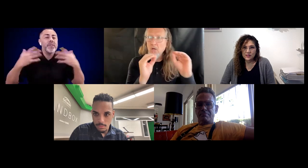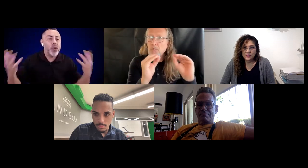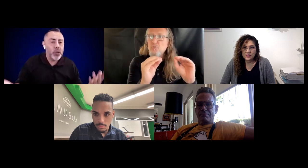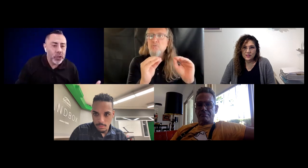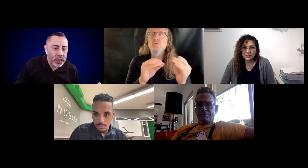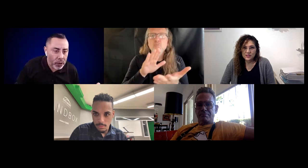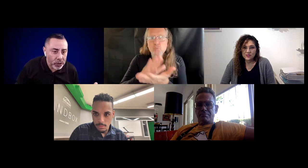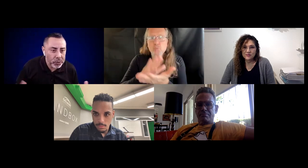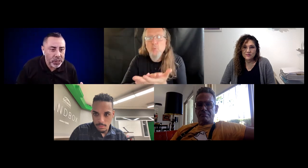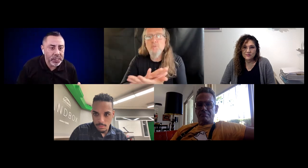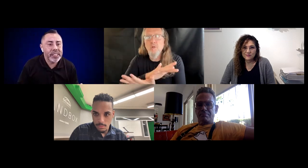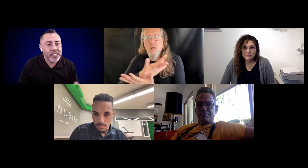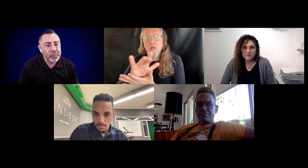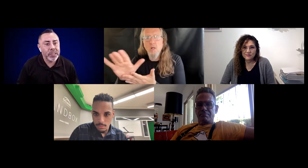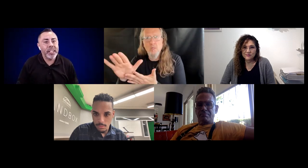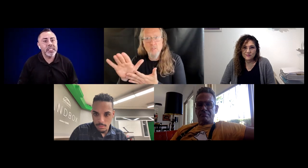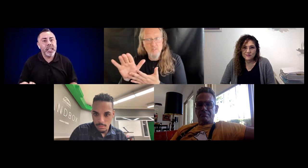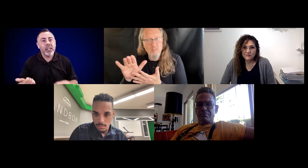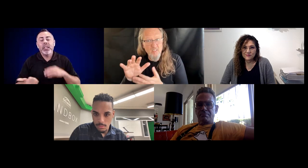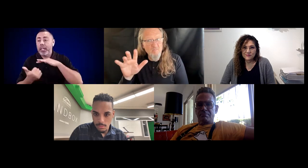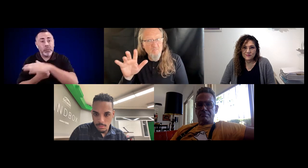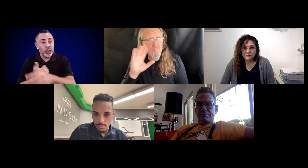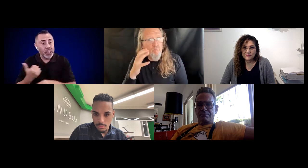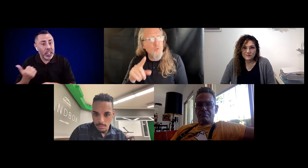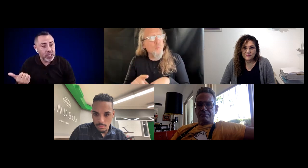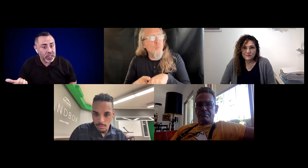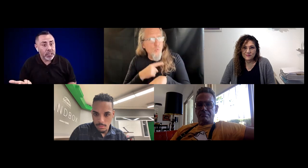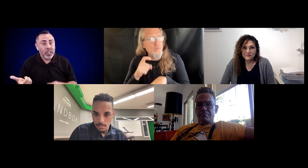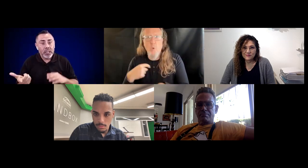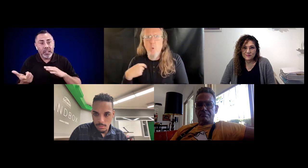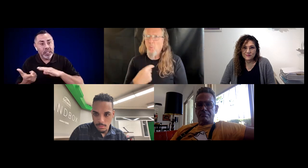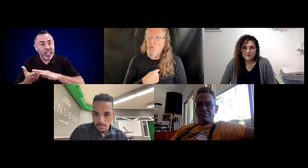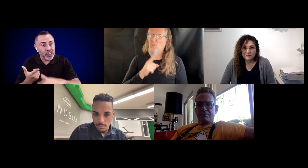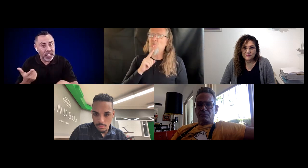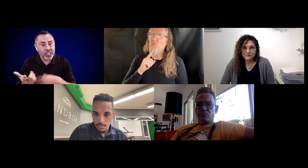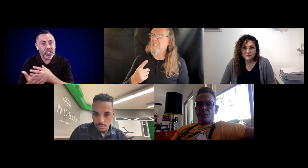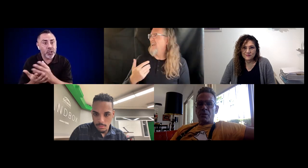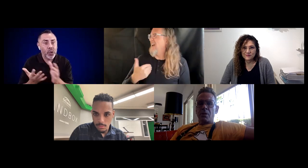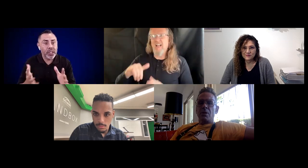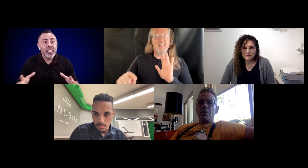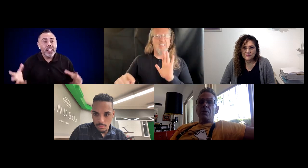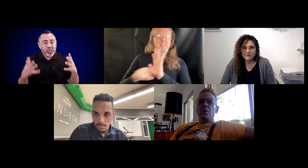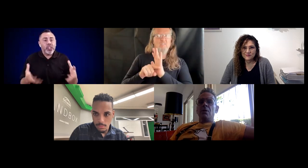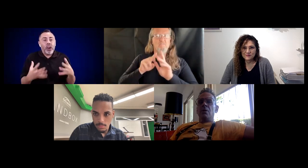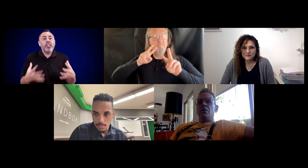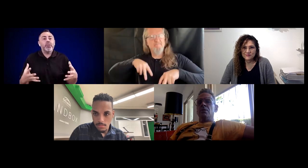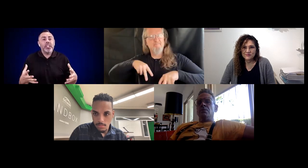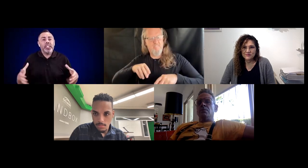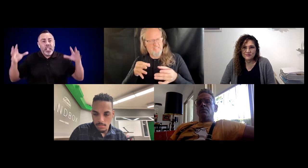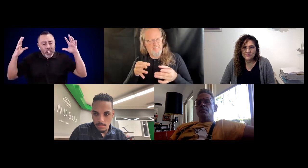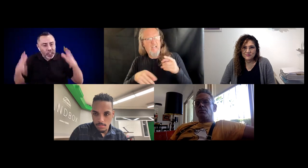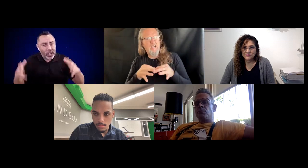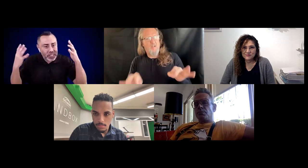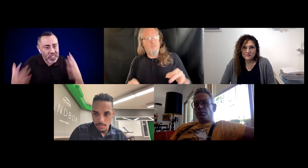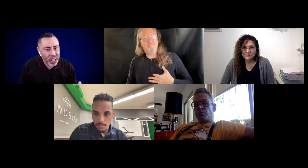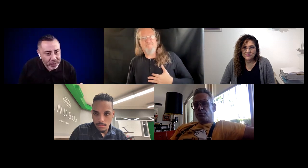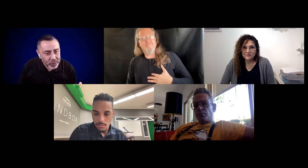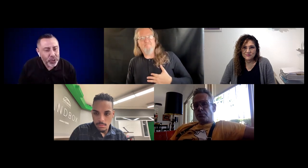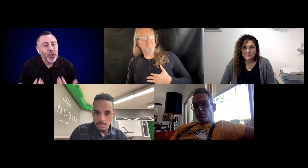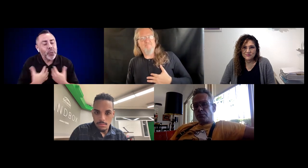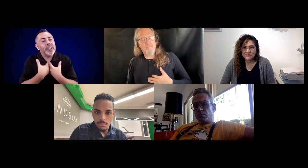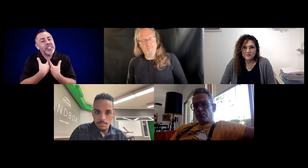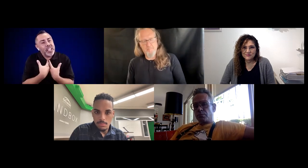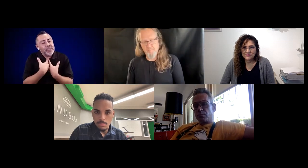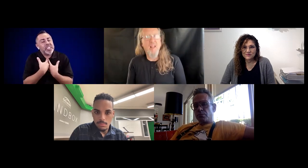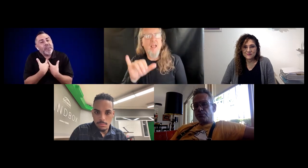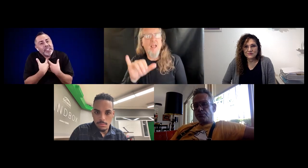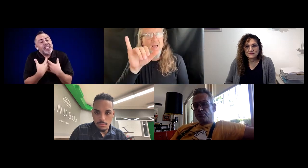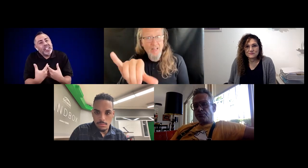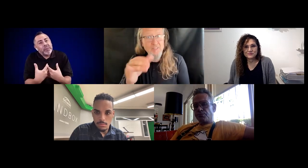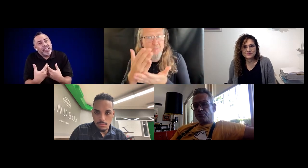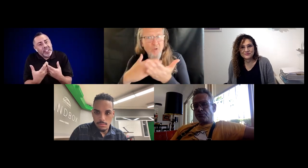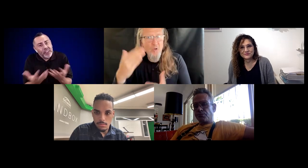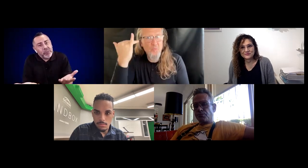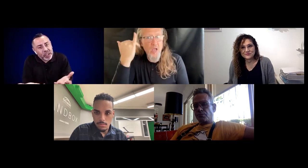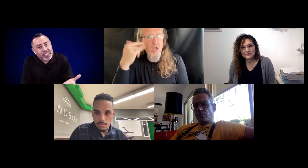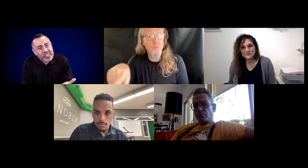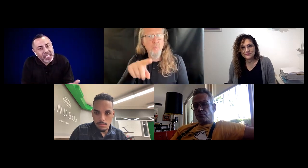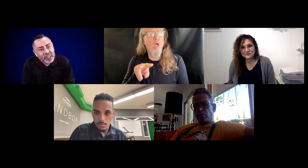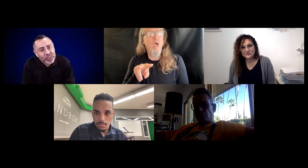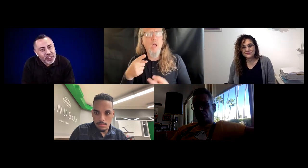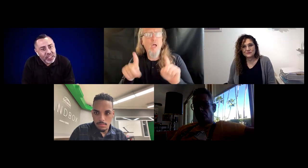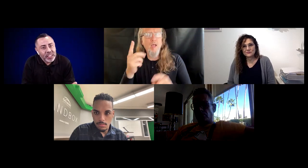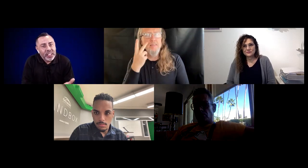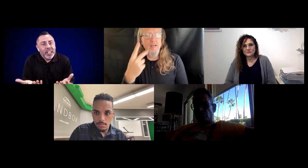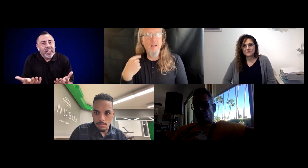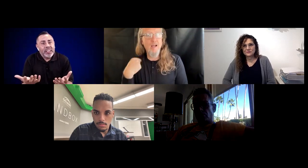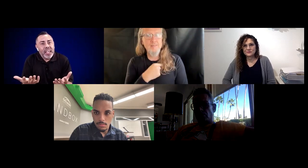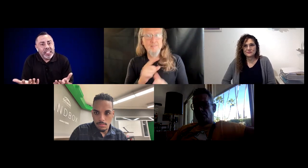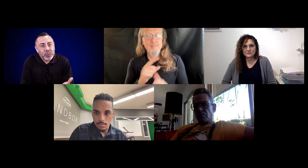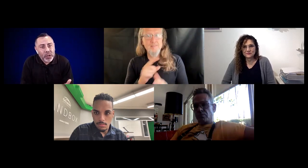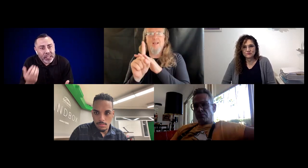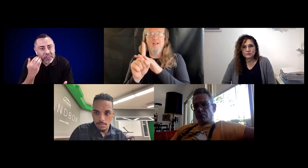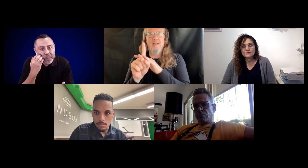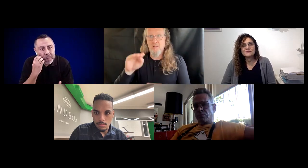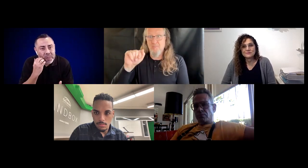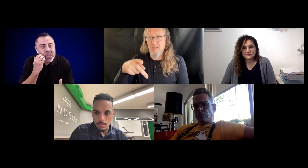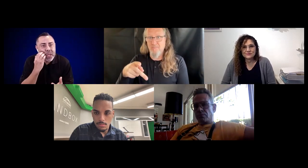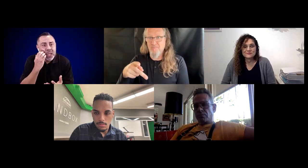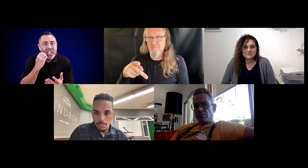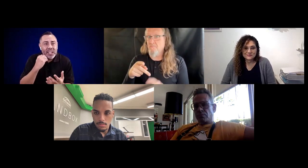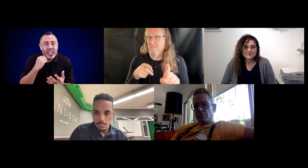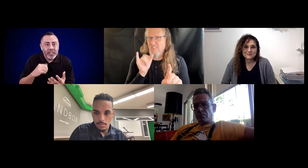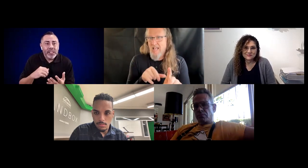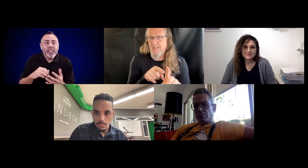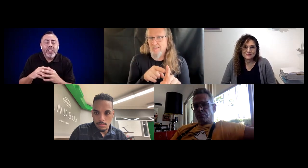It took our community a long time. We ourselves carried a stigma of American sign language, and that's why